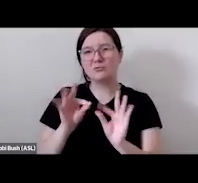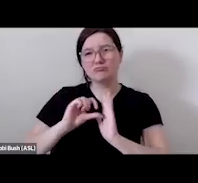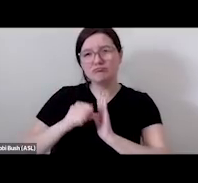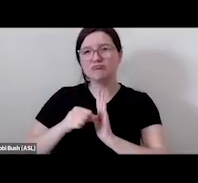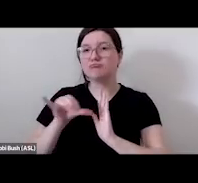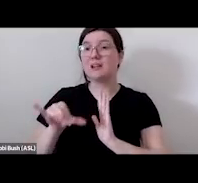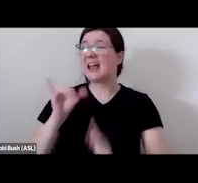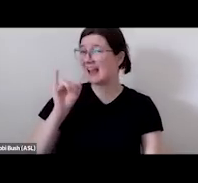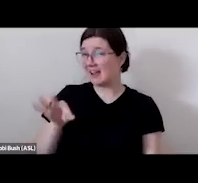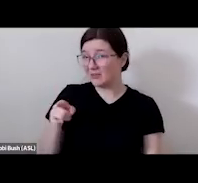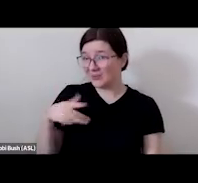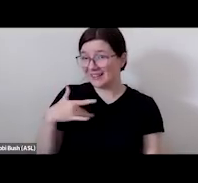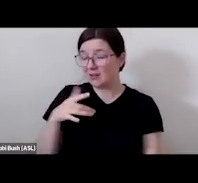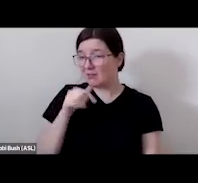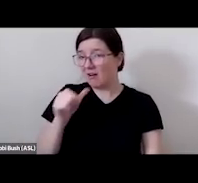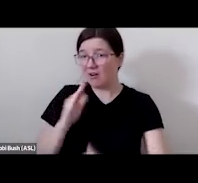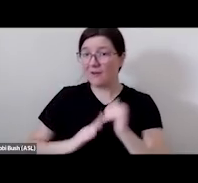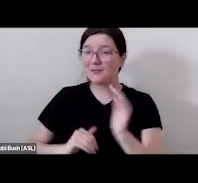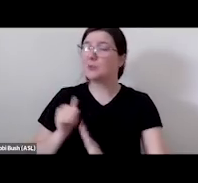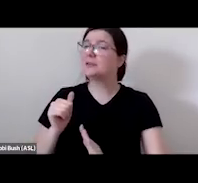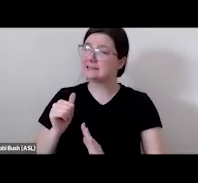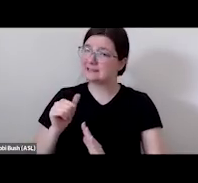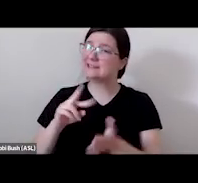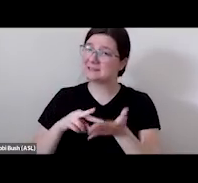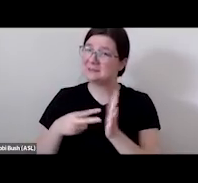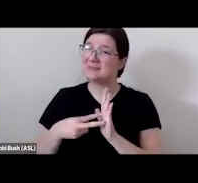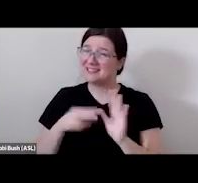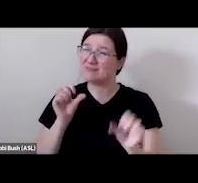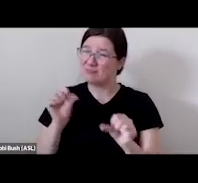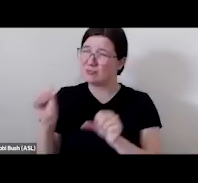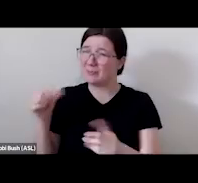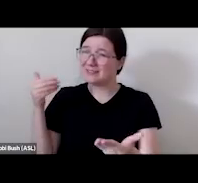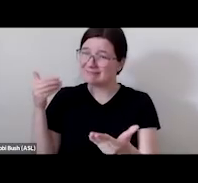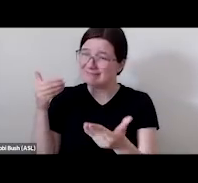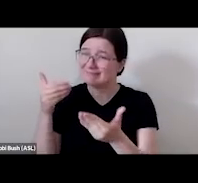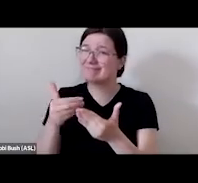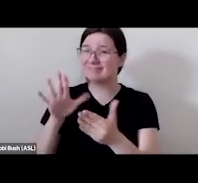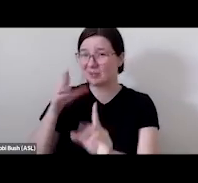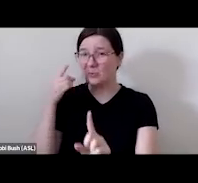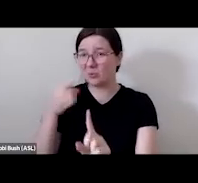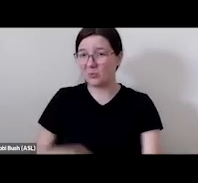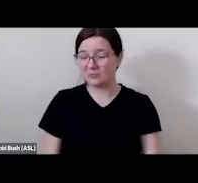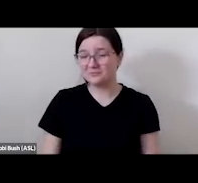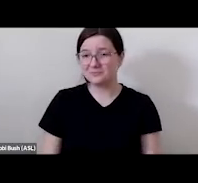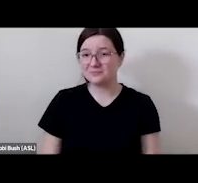then we're headed in the right direction and sharing space with the individual for that discomfort.